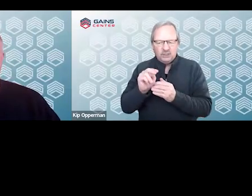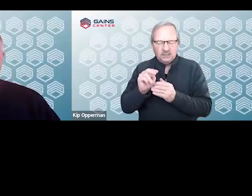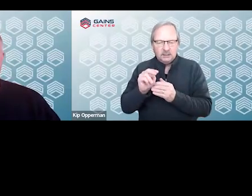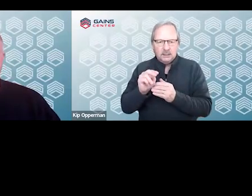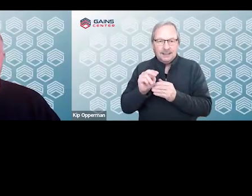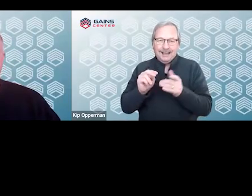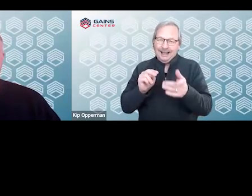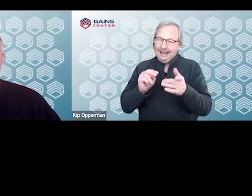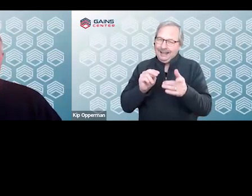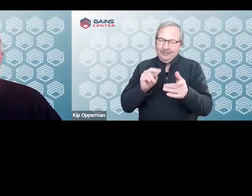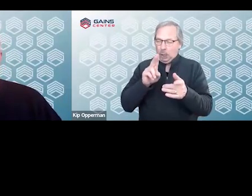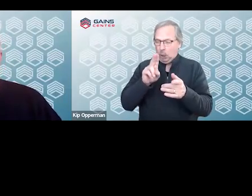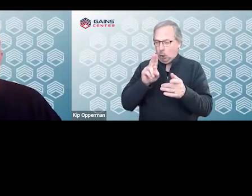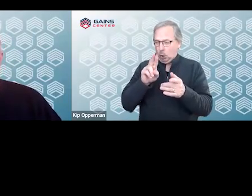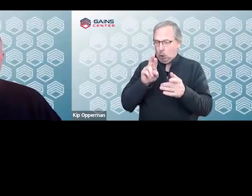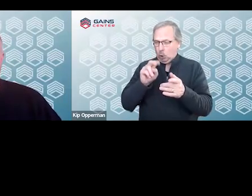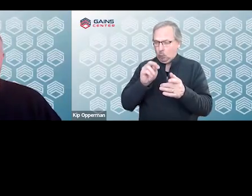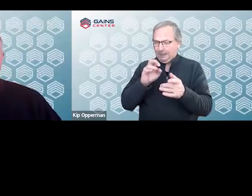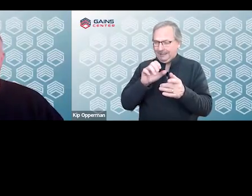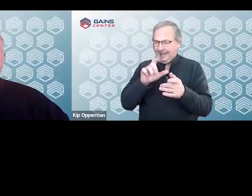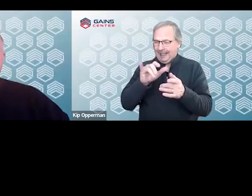'cause the urinalysis data is pretty impressive.